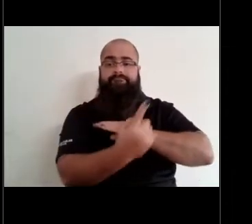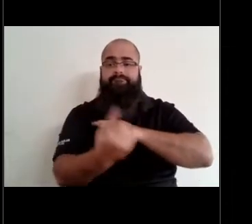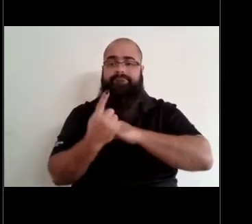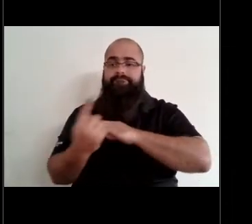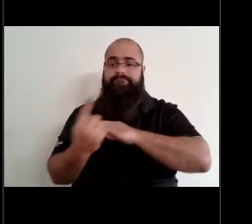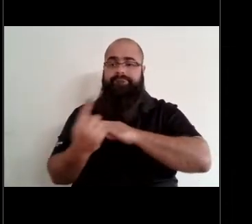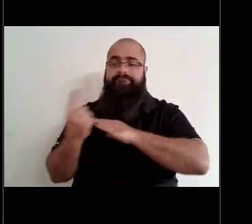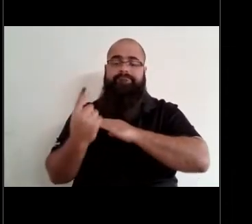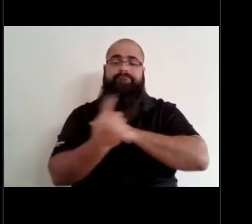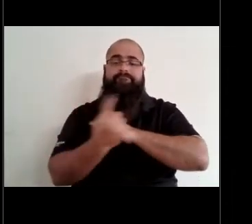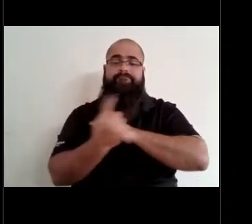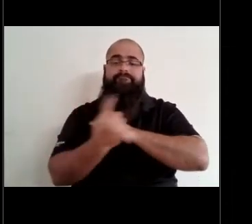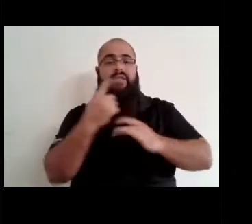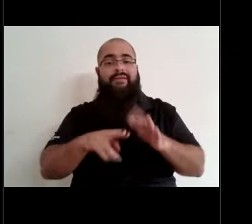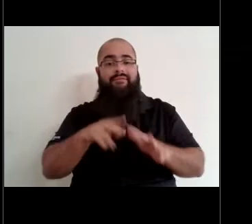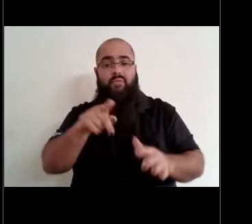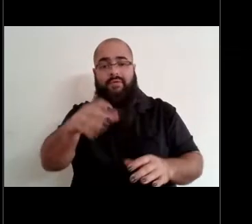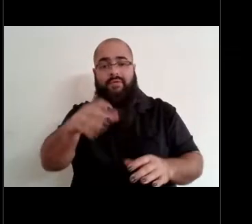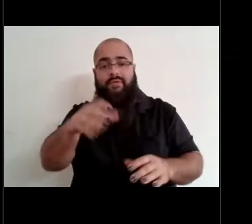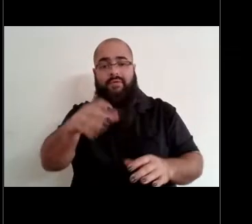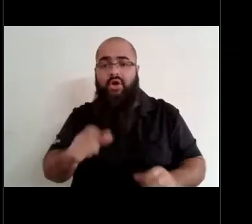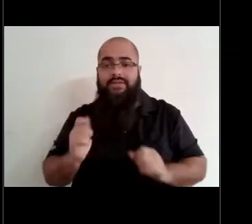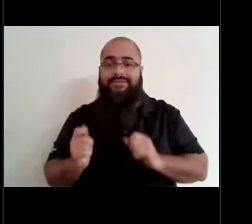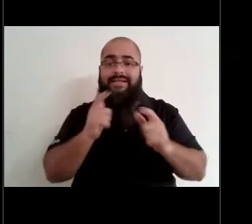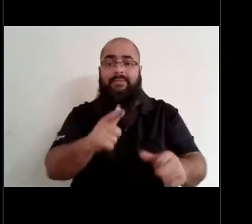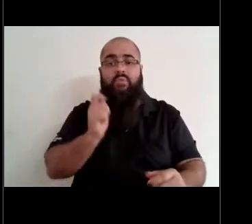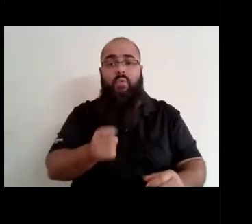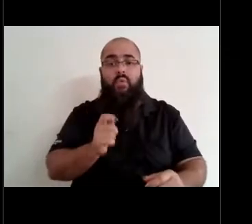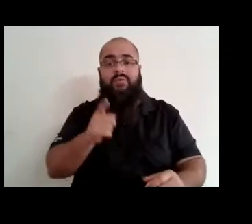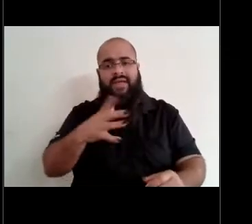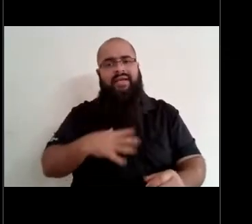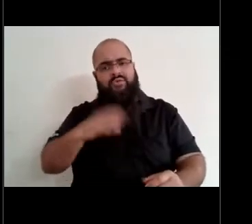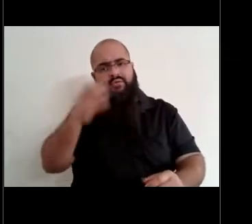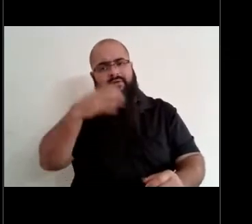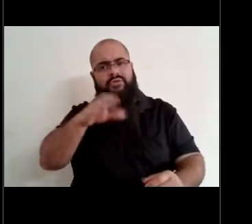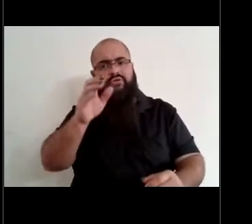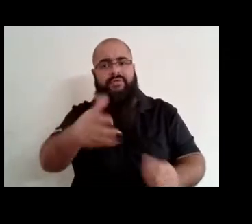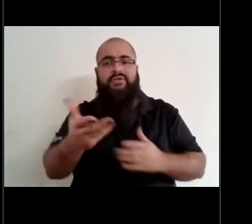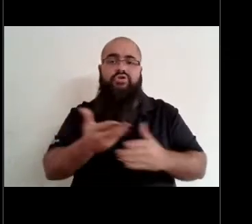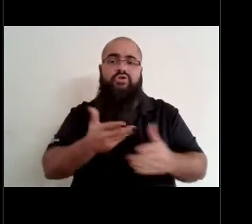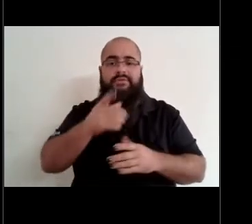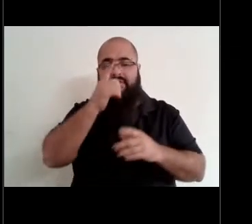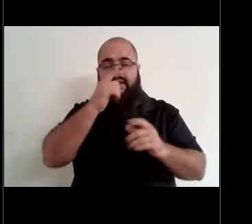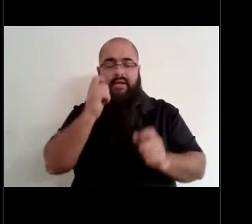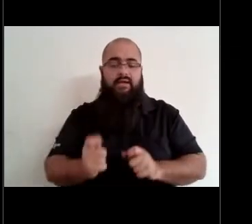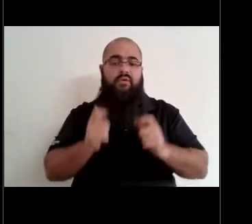Sometimes we're getting referrals from the Court. A self-represented party has filed documents but they're incomplete.